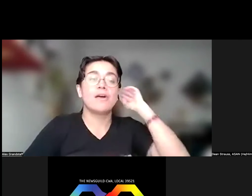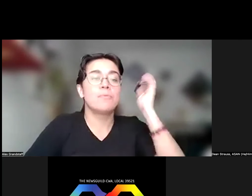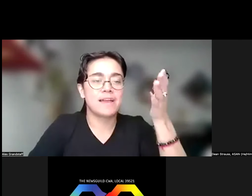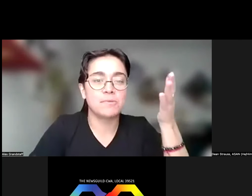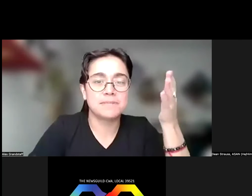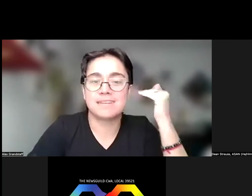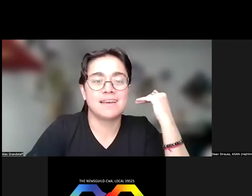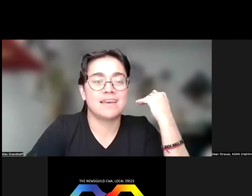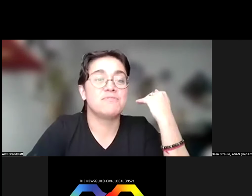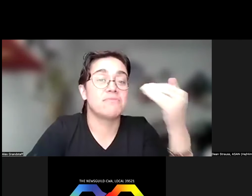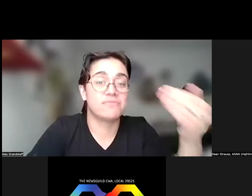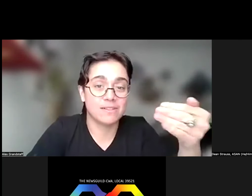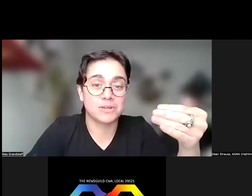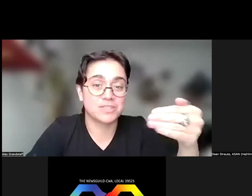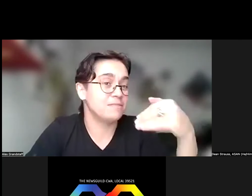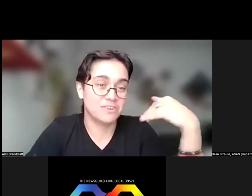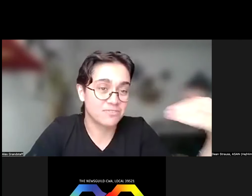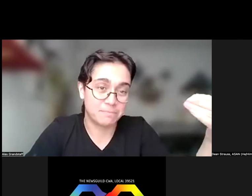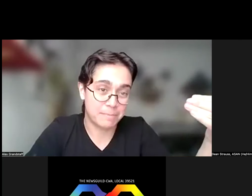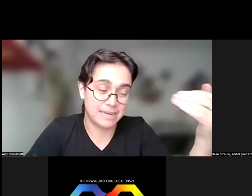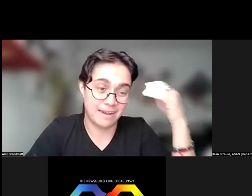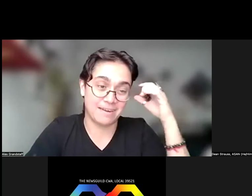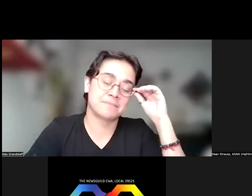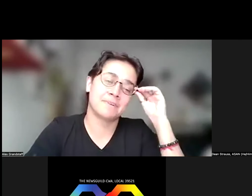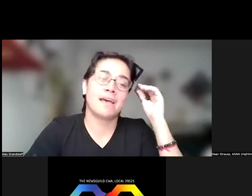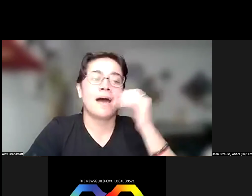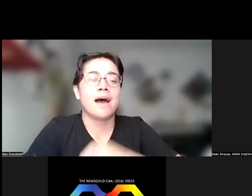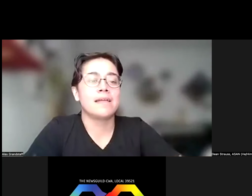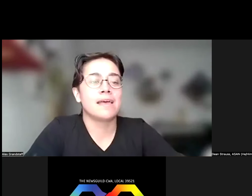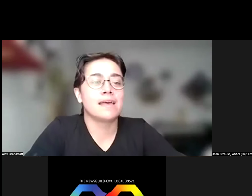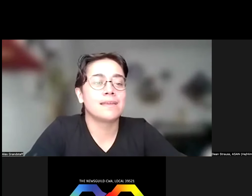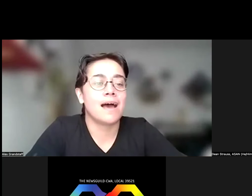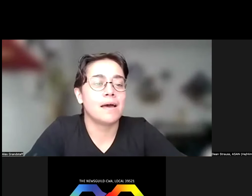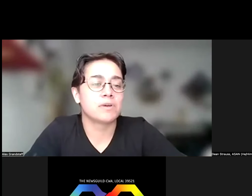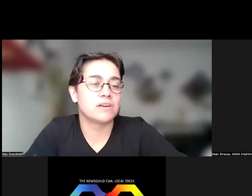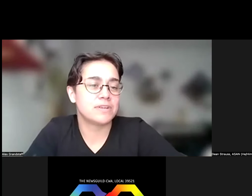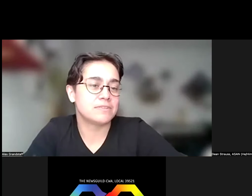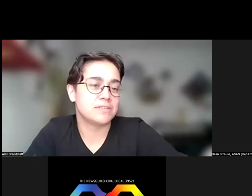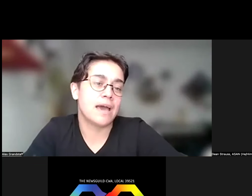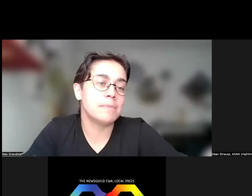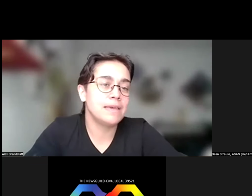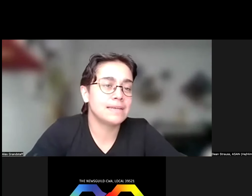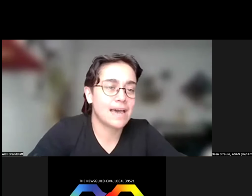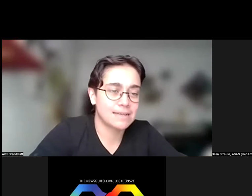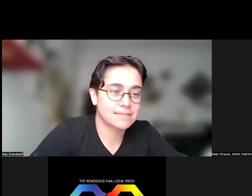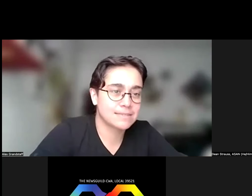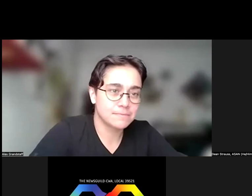directly to A, maybe you go to B. And B helps you bounce.